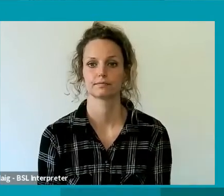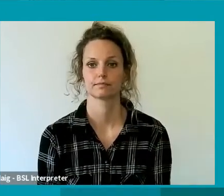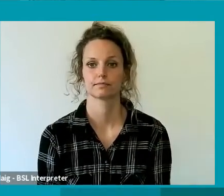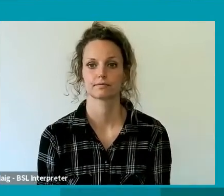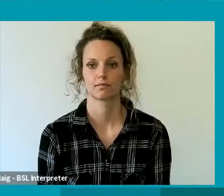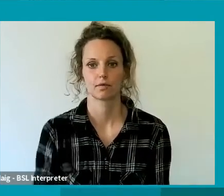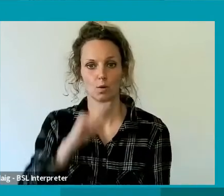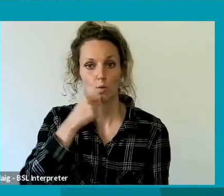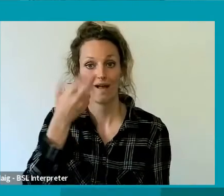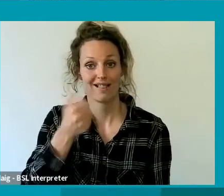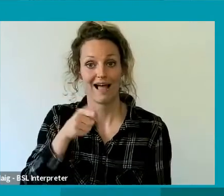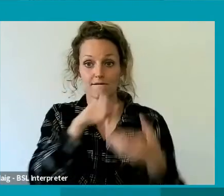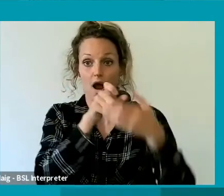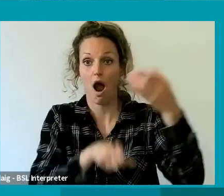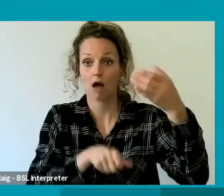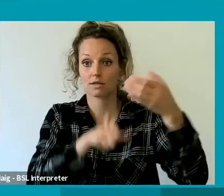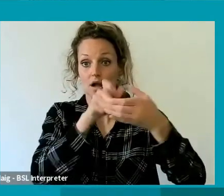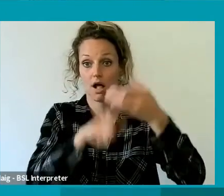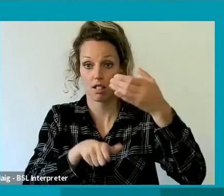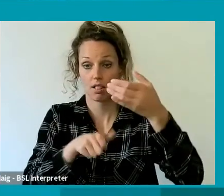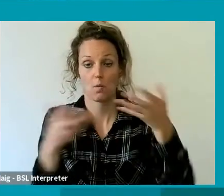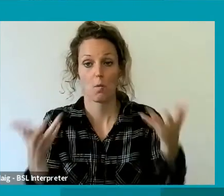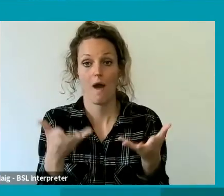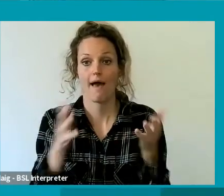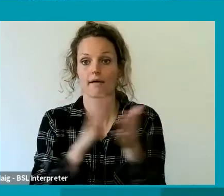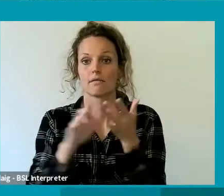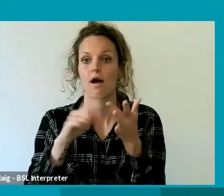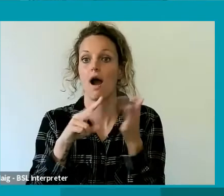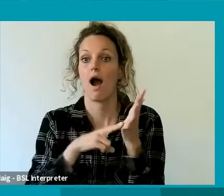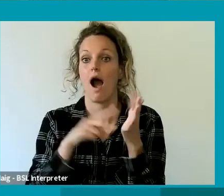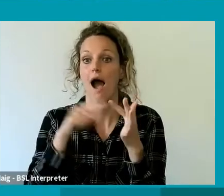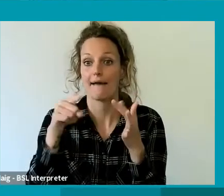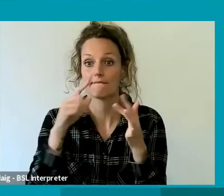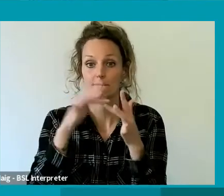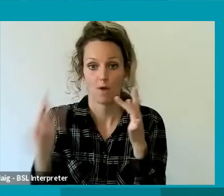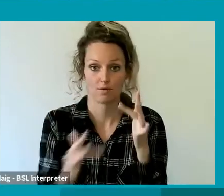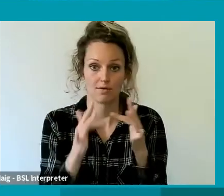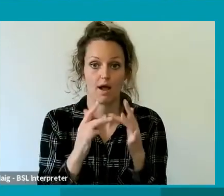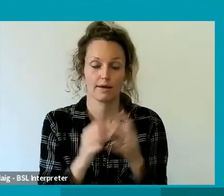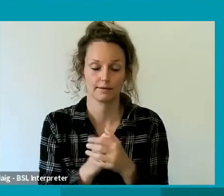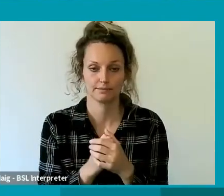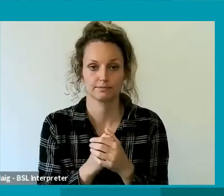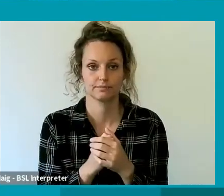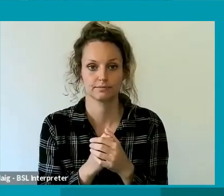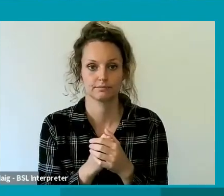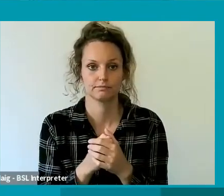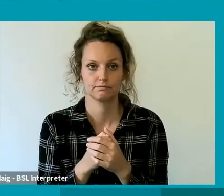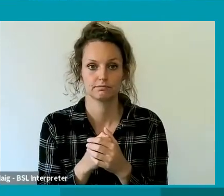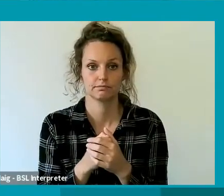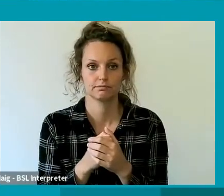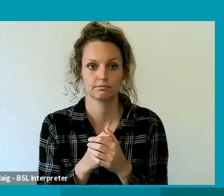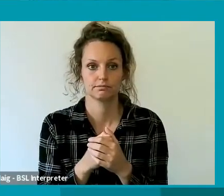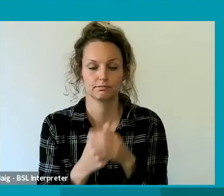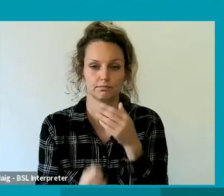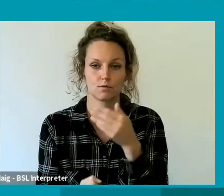have an article, in the hive that will give you opportunity to look at a